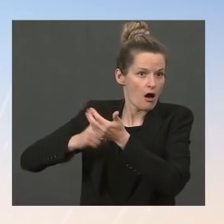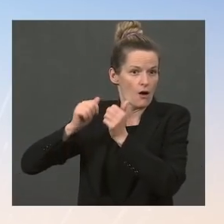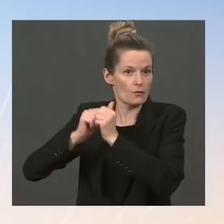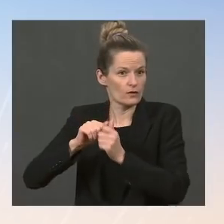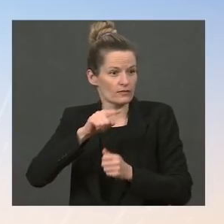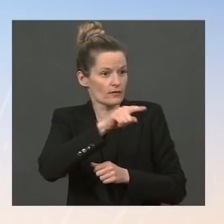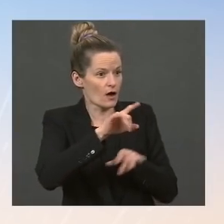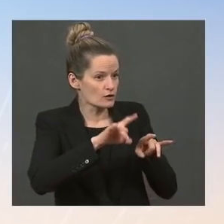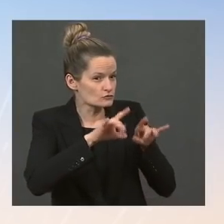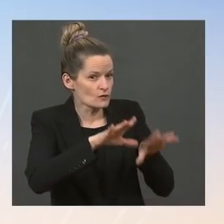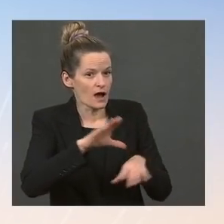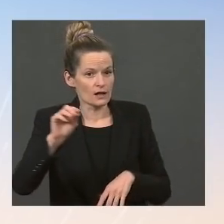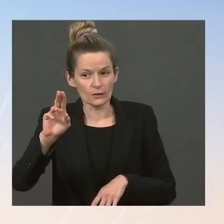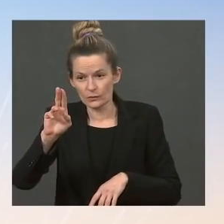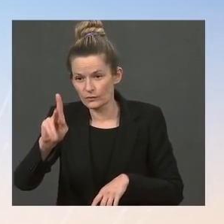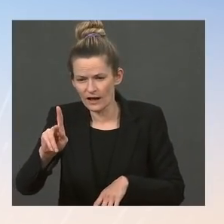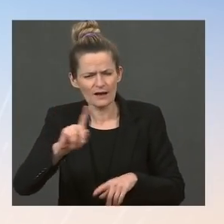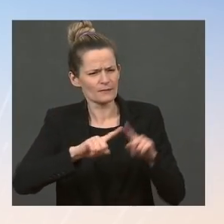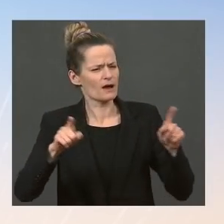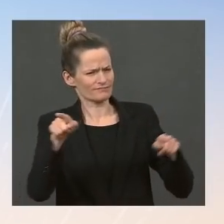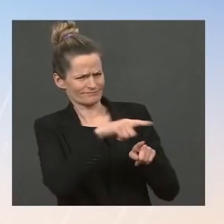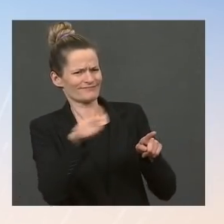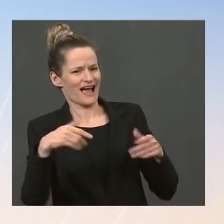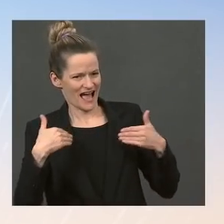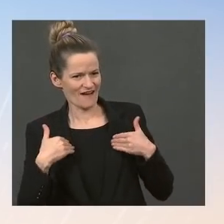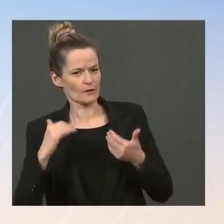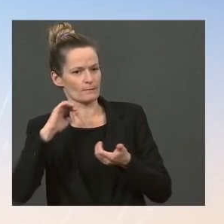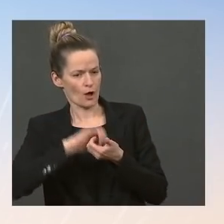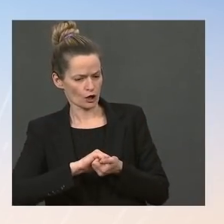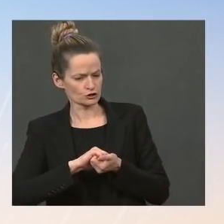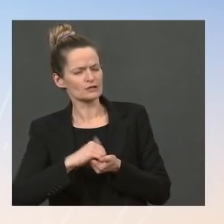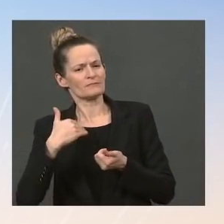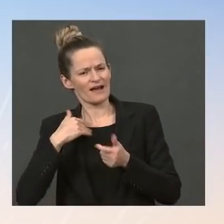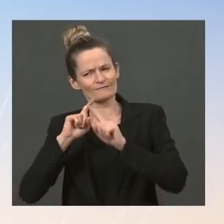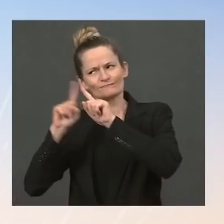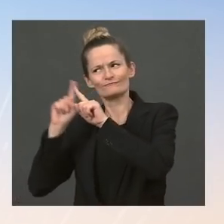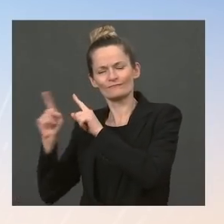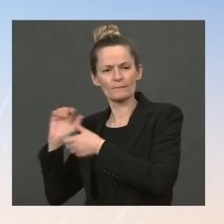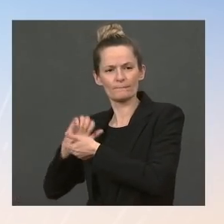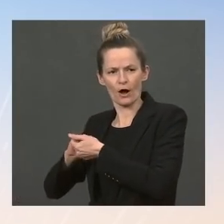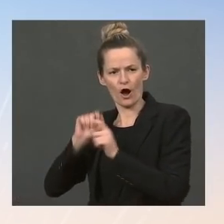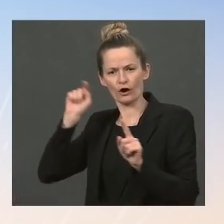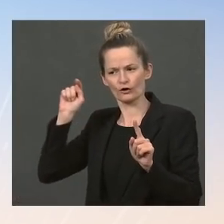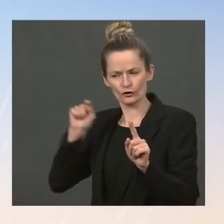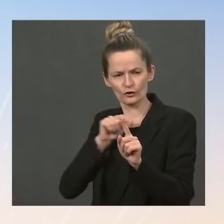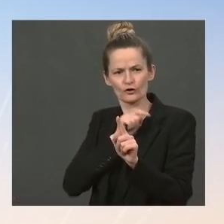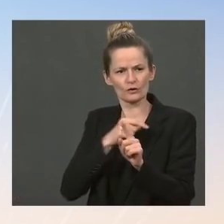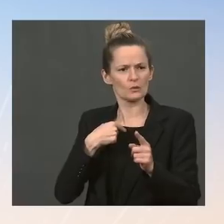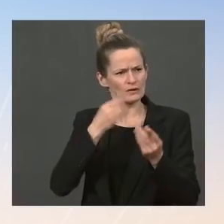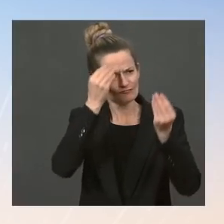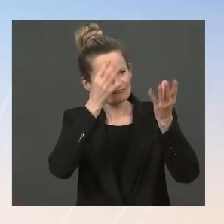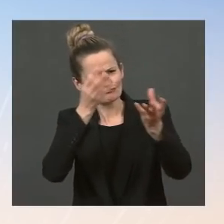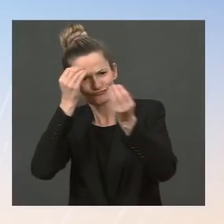And, of course, we keep other partners and key allies abreast. But I think what's important to know is that we went --